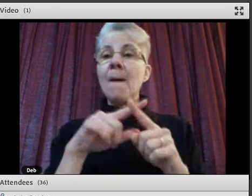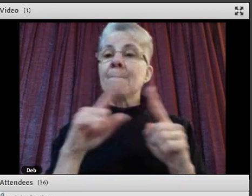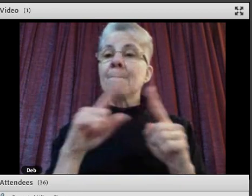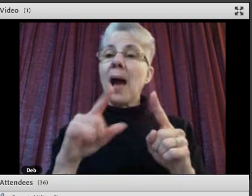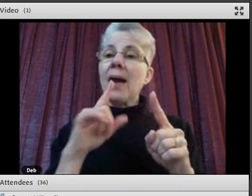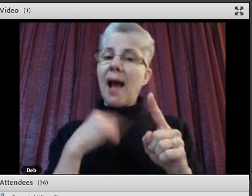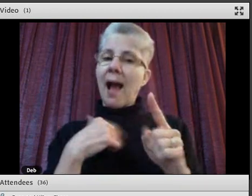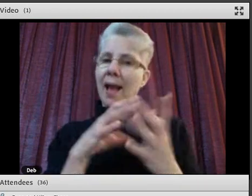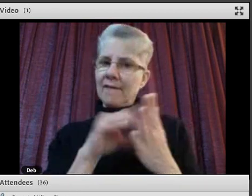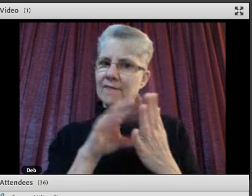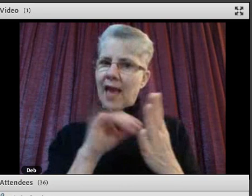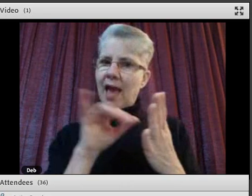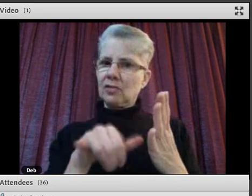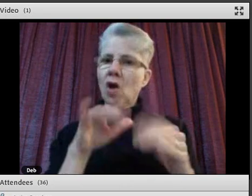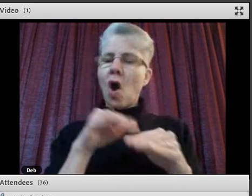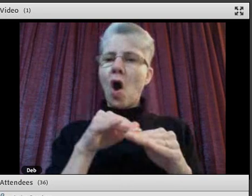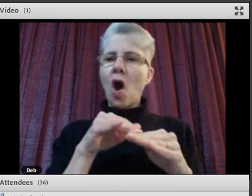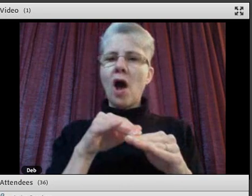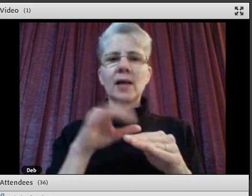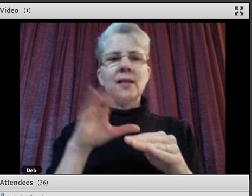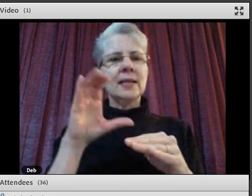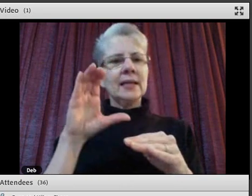but then I found here on CPALMS.org --